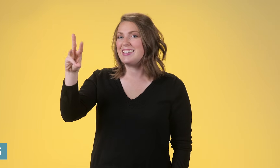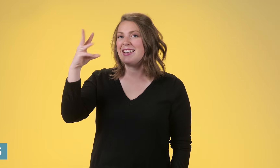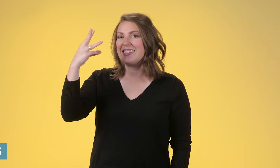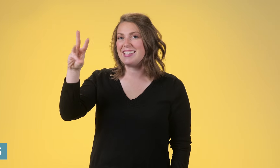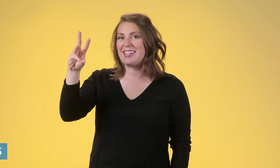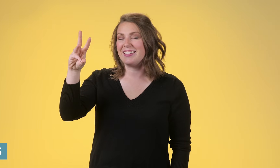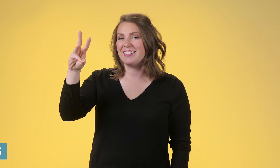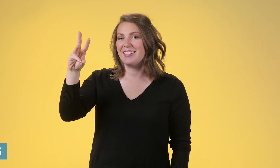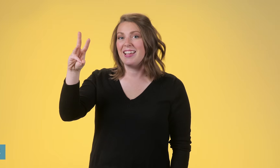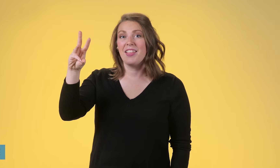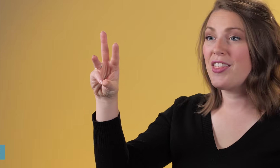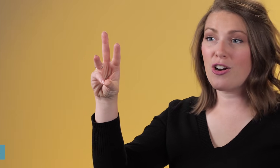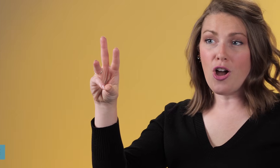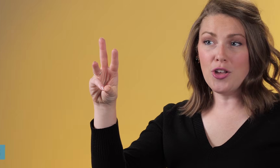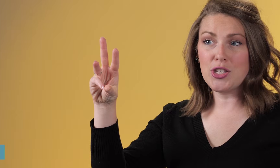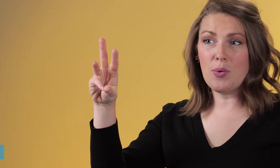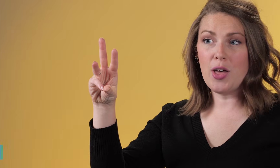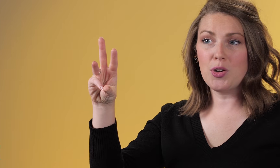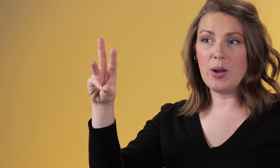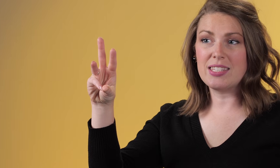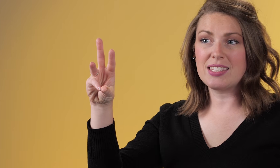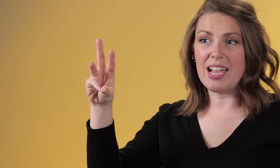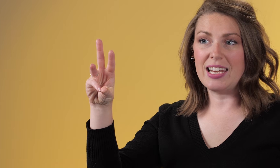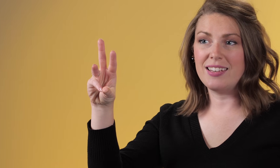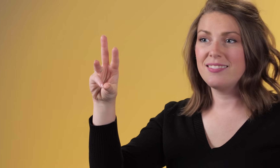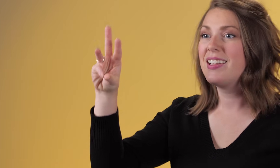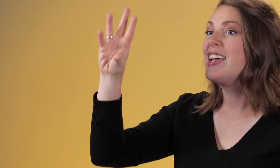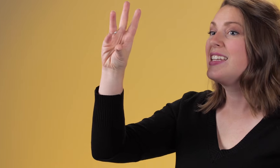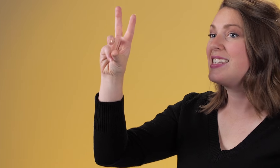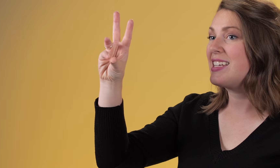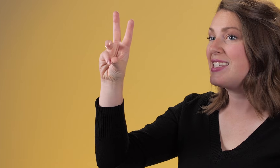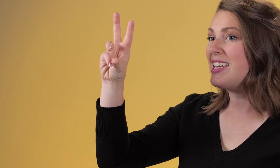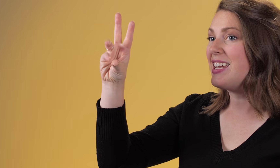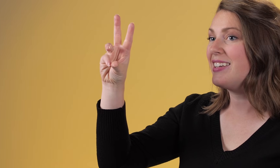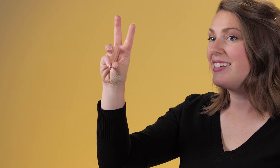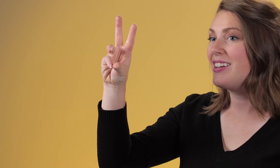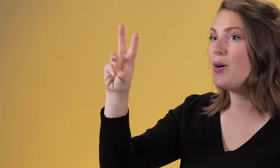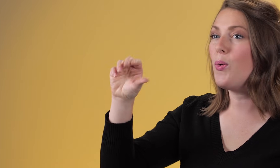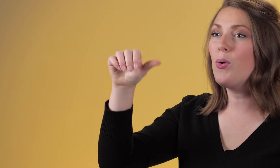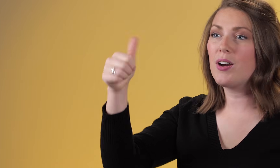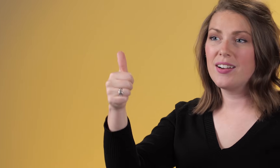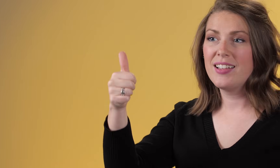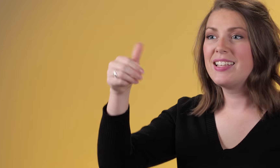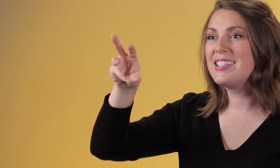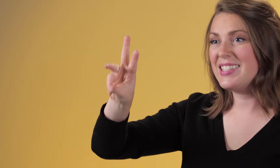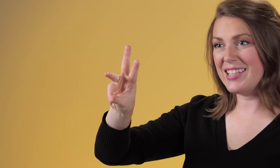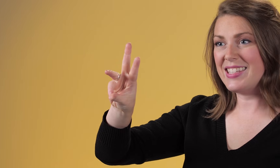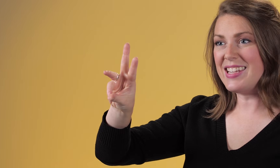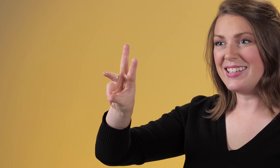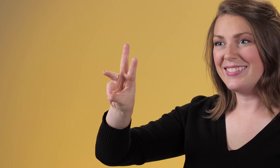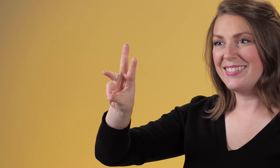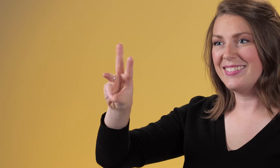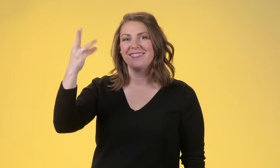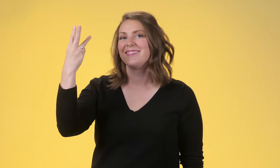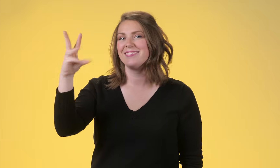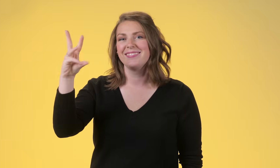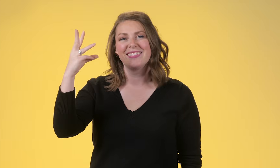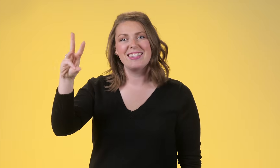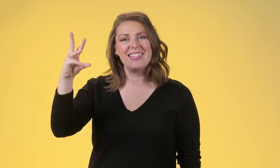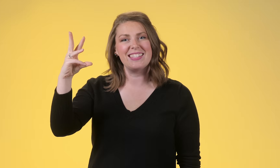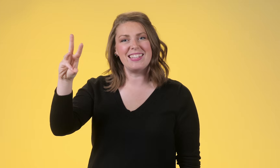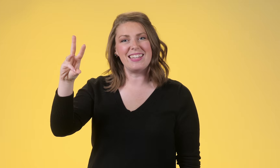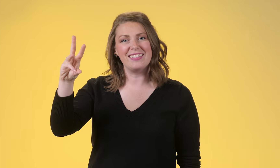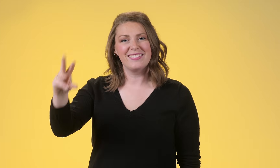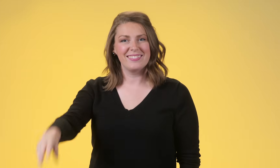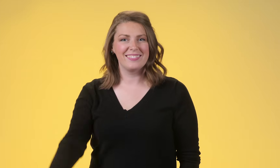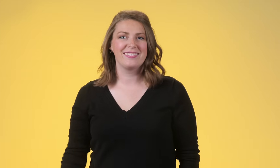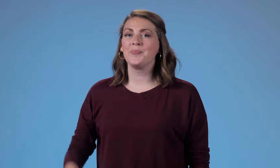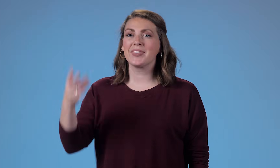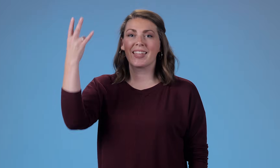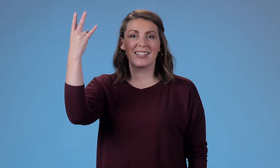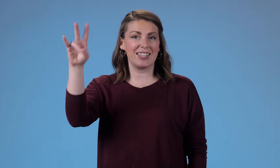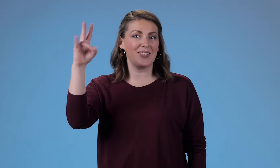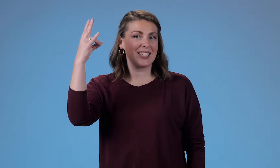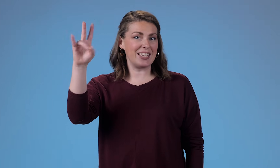sixteen there are also other ways to sign it 16 or 16, 16. Seventeen,